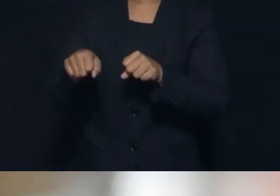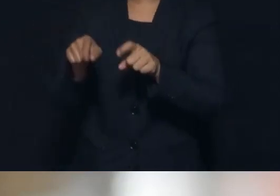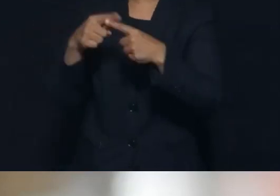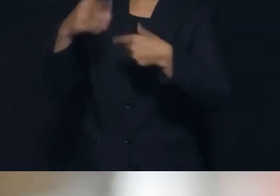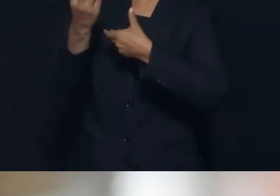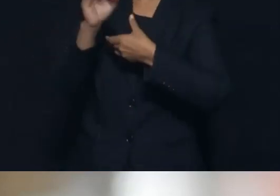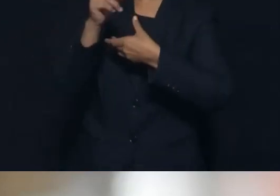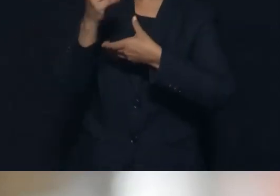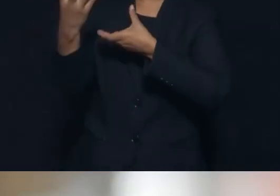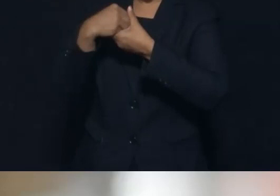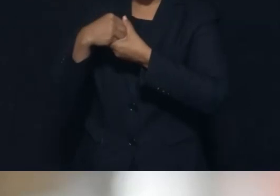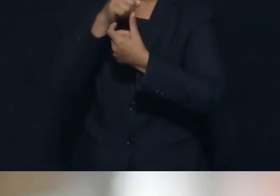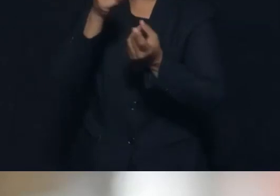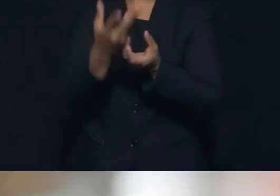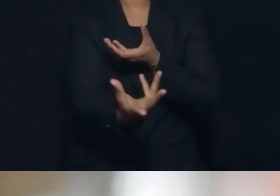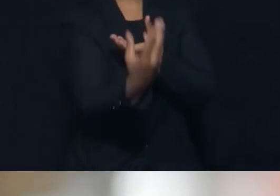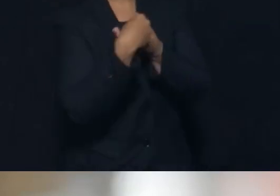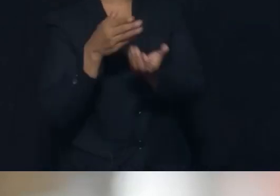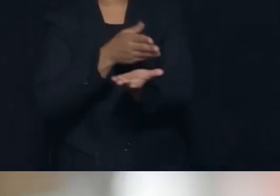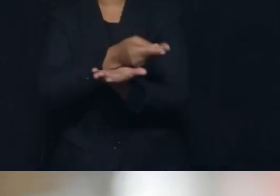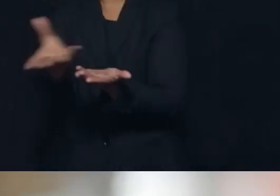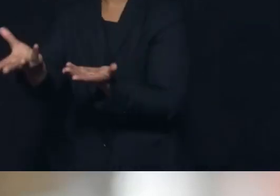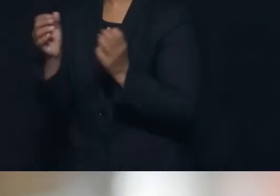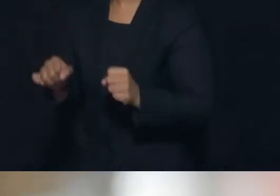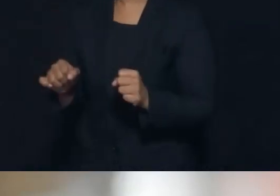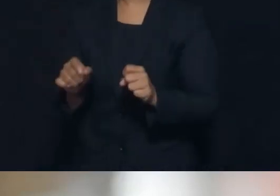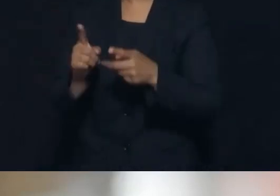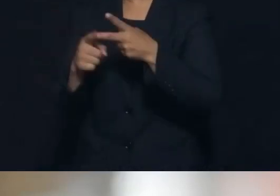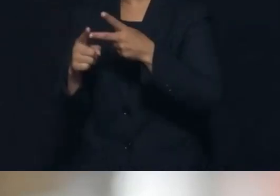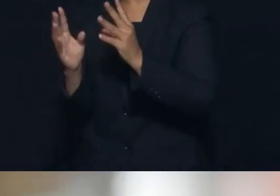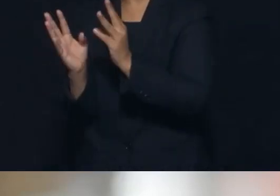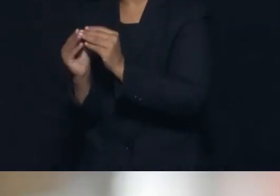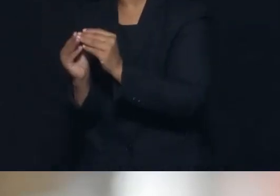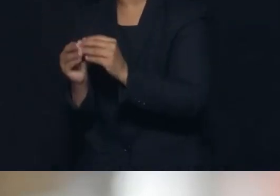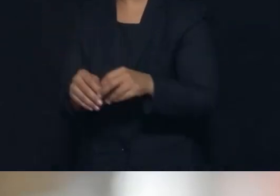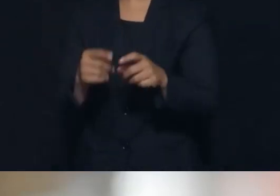They are going to work with all the stakeholders at the national level. And at the local level.